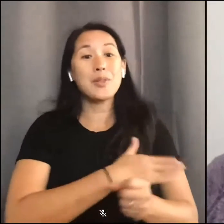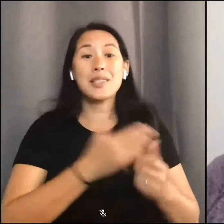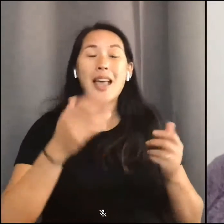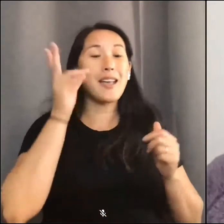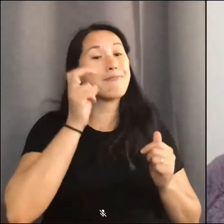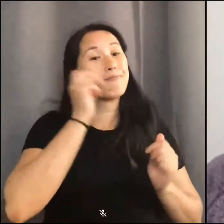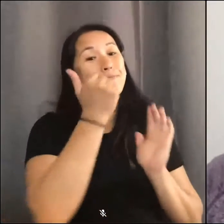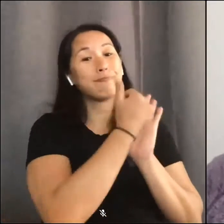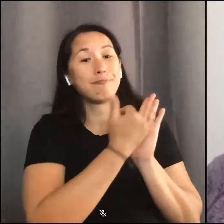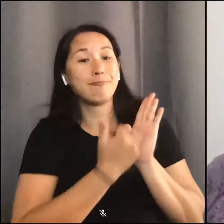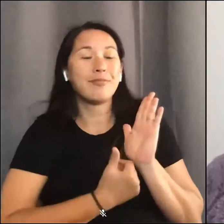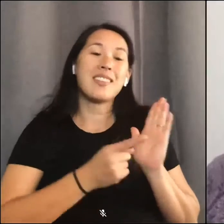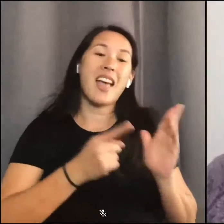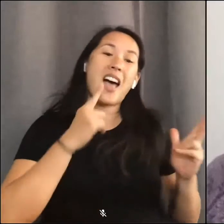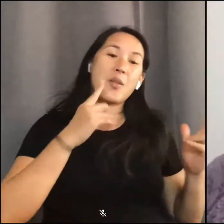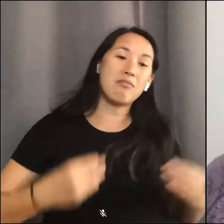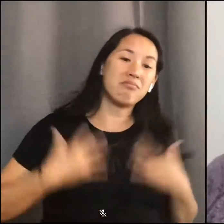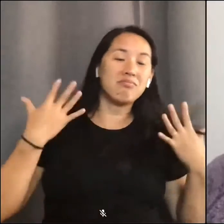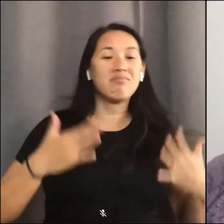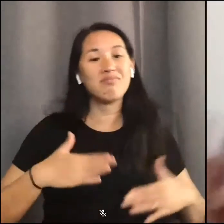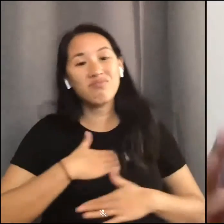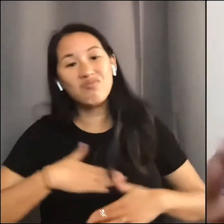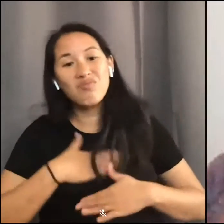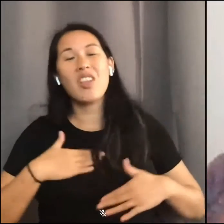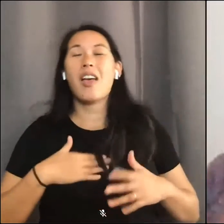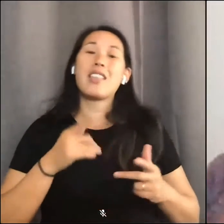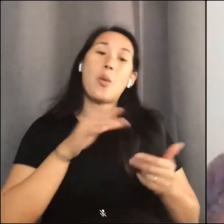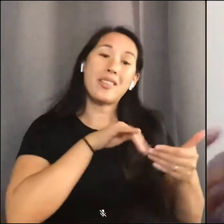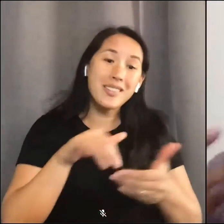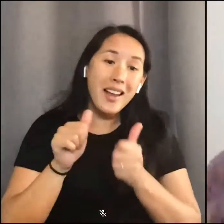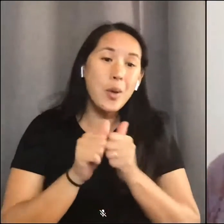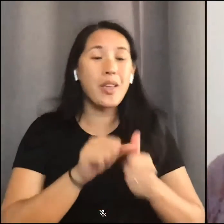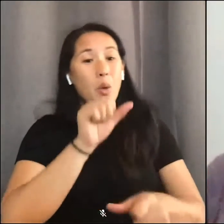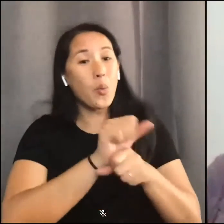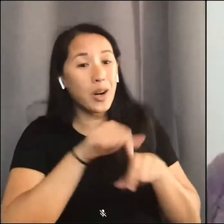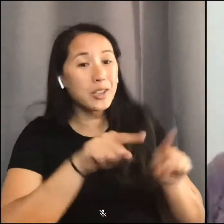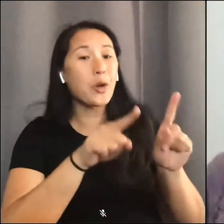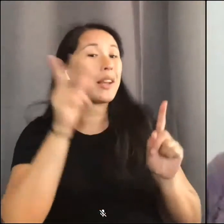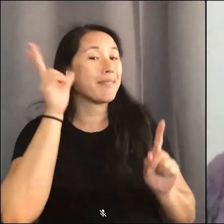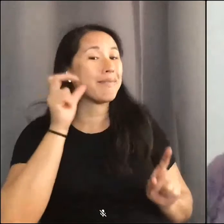joy that you want to study to sleep to rock out with whatever watch your boat or reading list